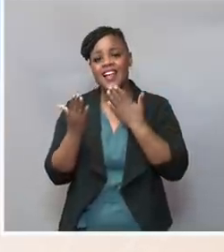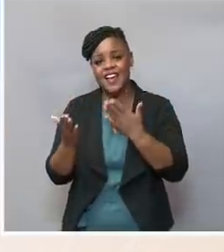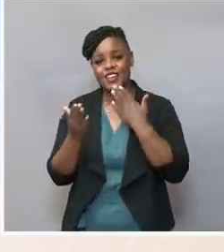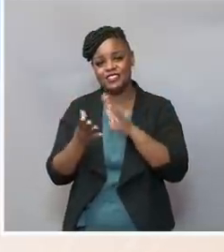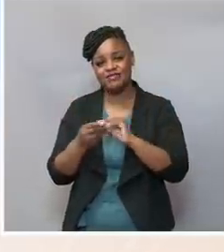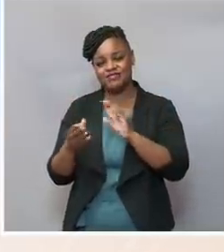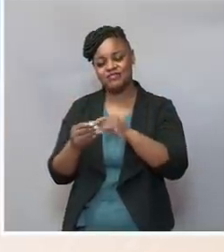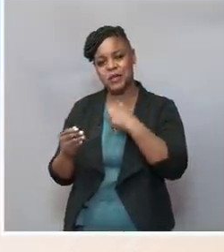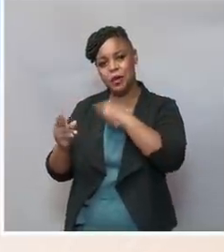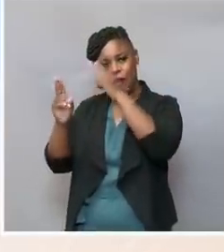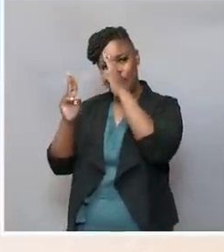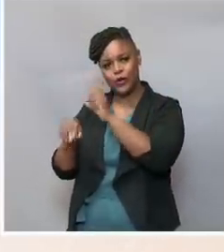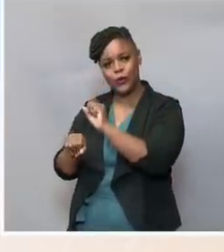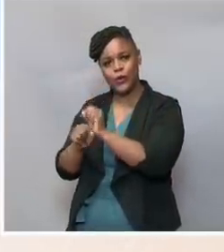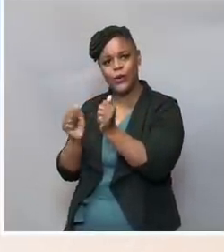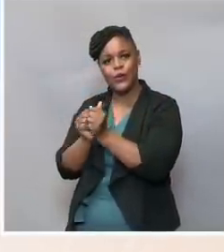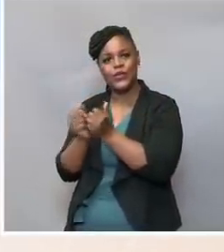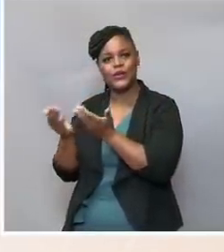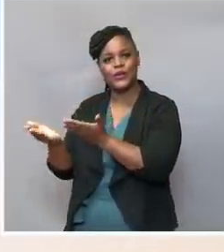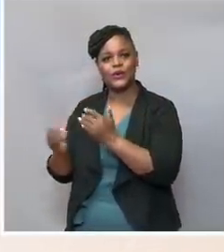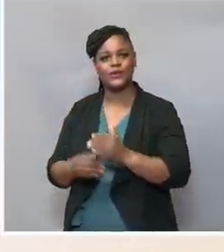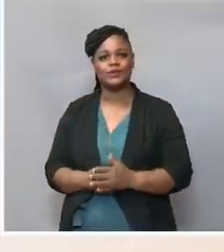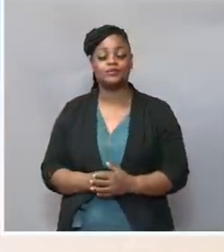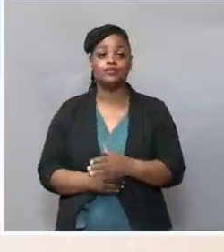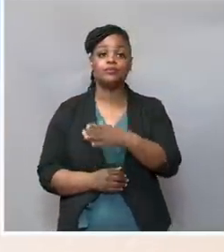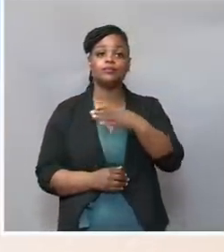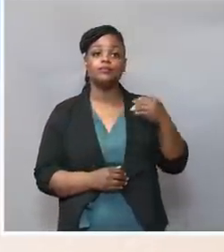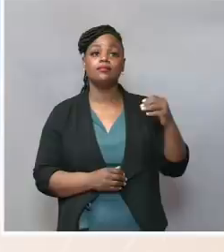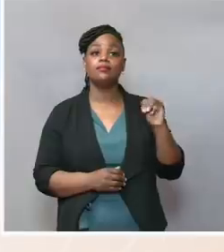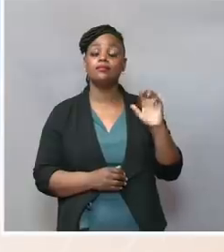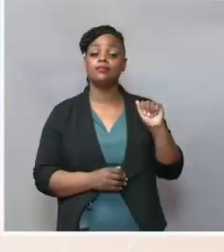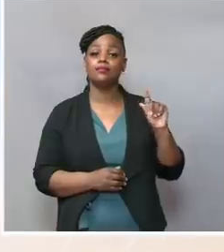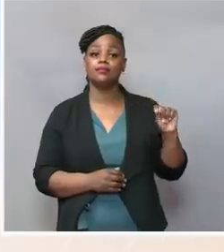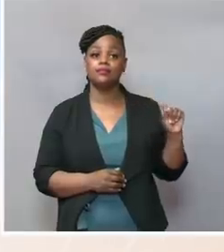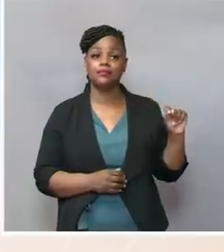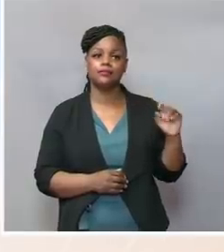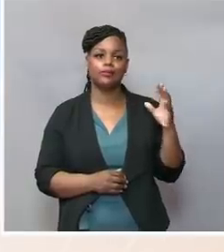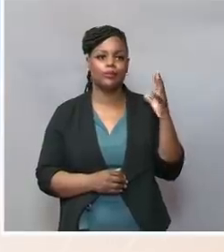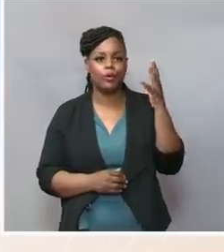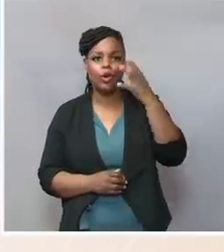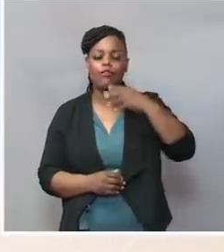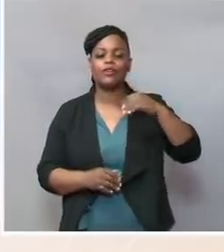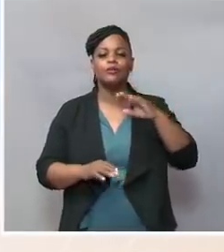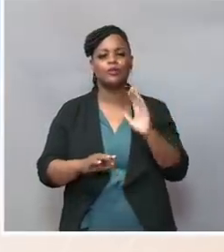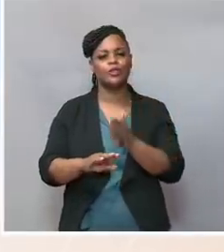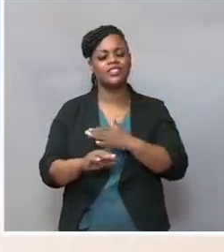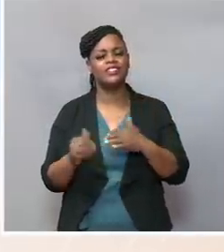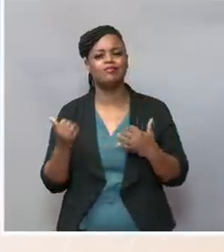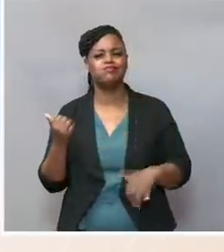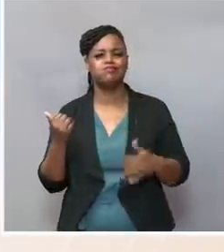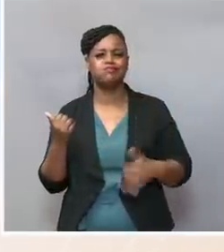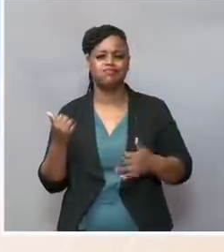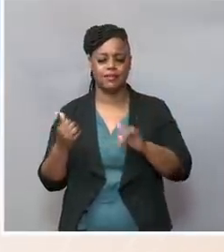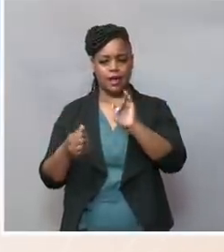and a huge thanks to Matt Hampsey for that beautiful music for setting the stage for today's announcement.